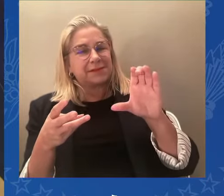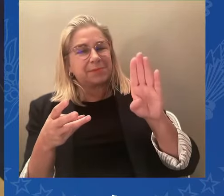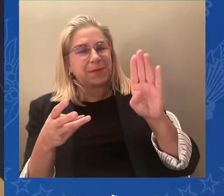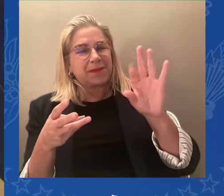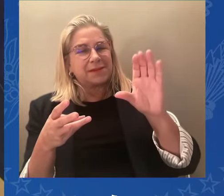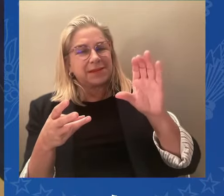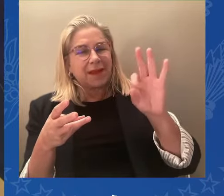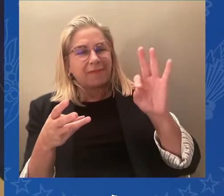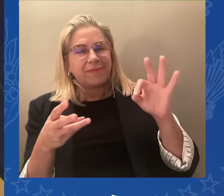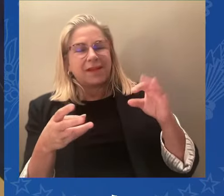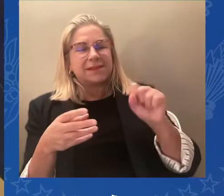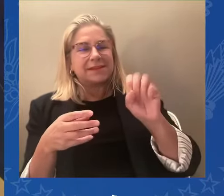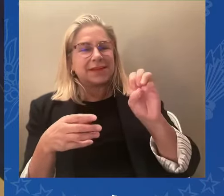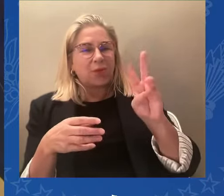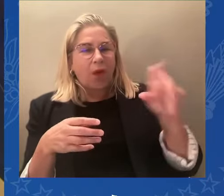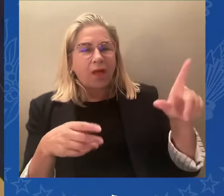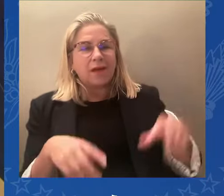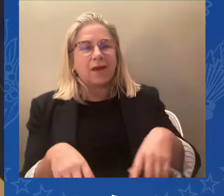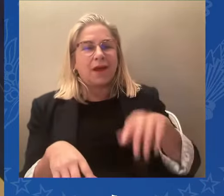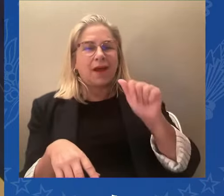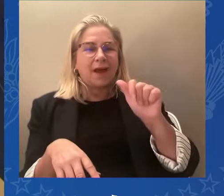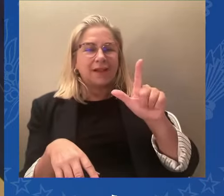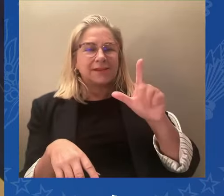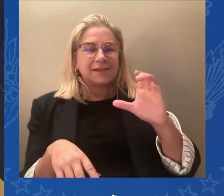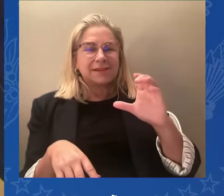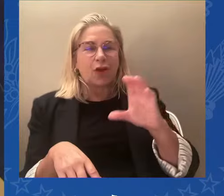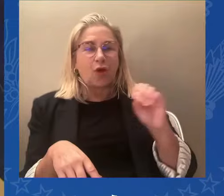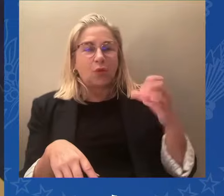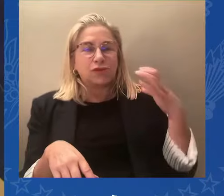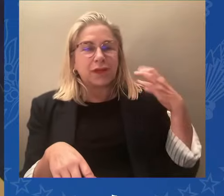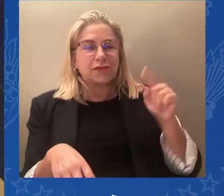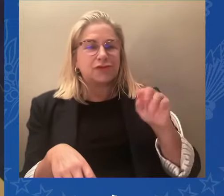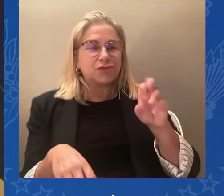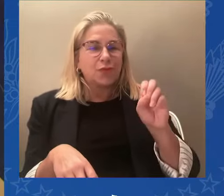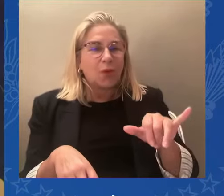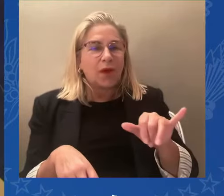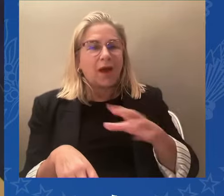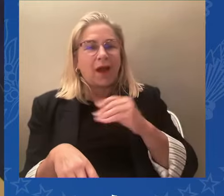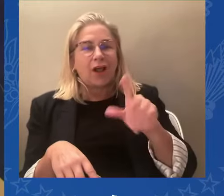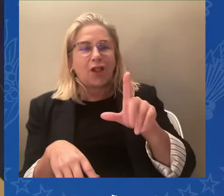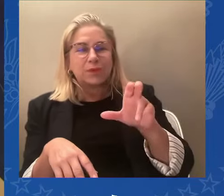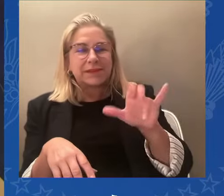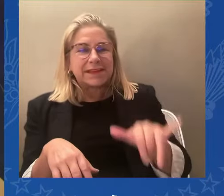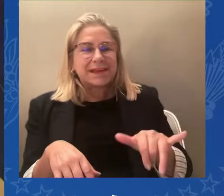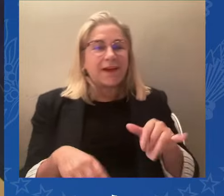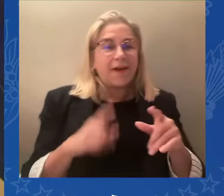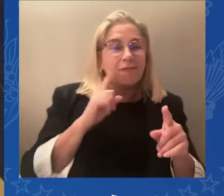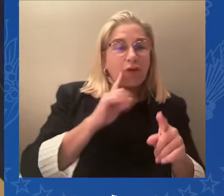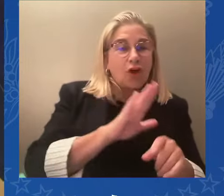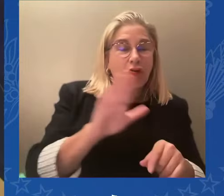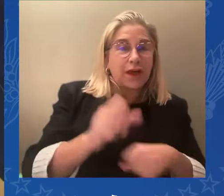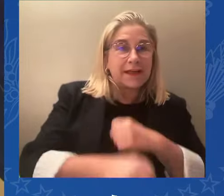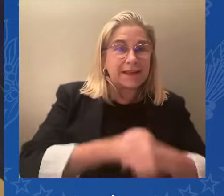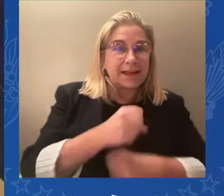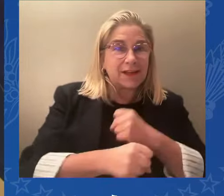I also want to thank Hakeem Jeffries, who will be the next speaker of the House. Yes, he will.